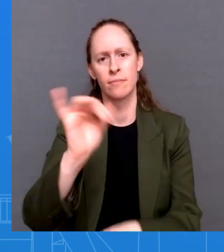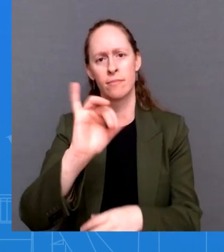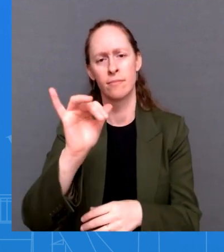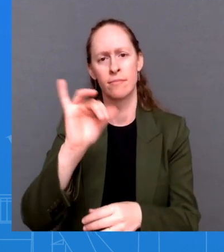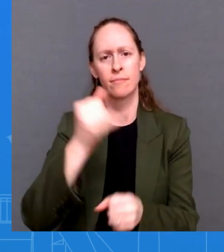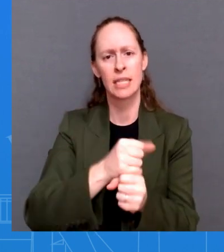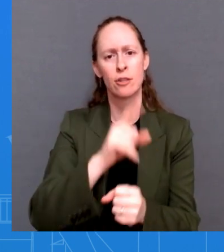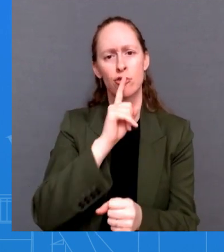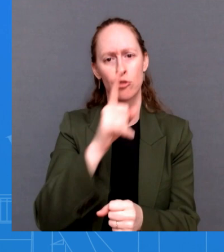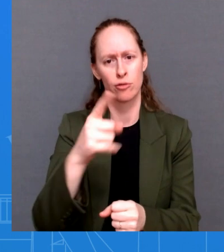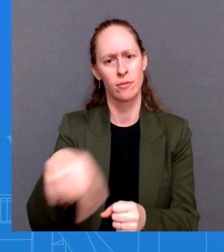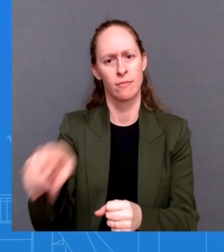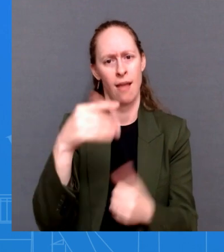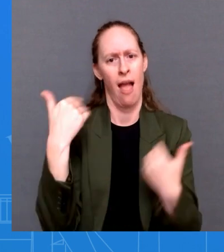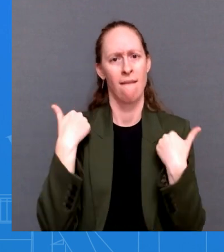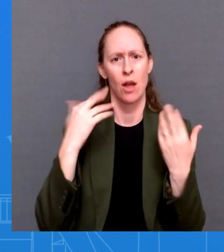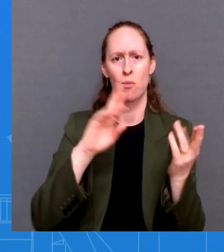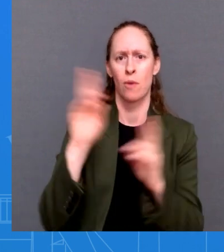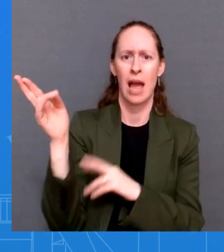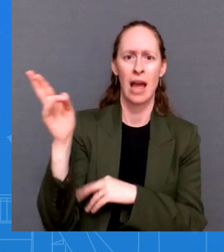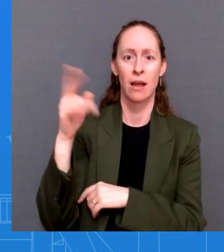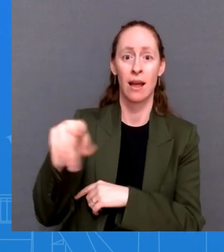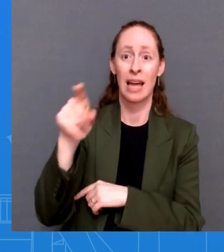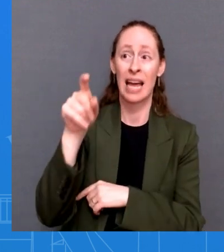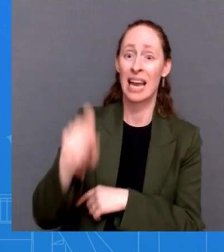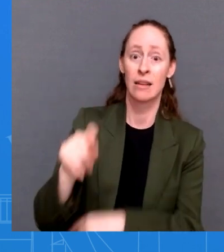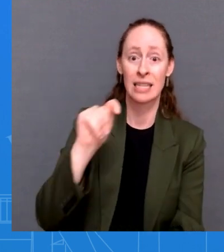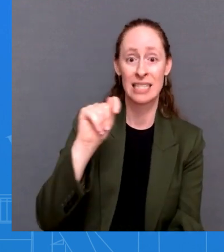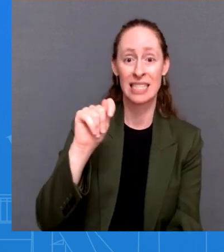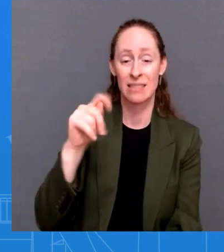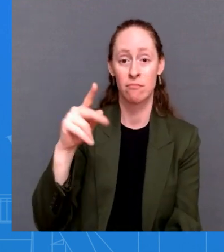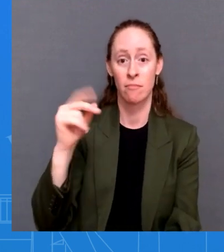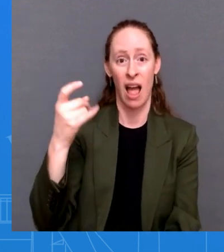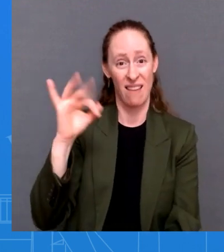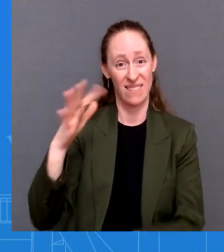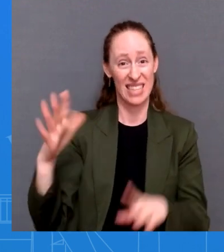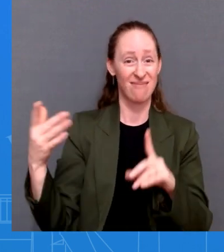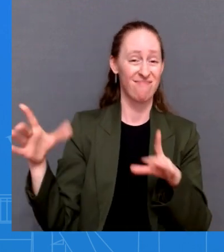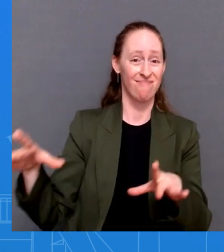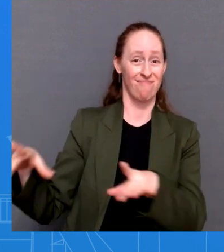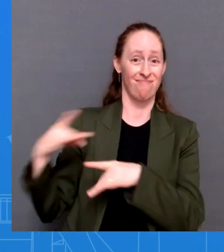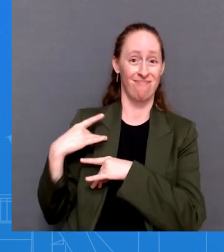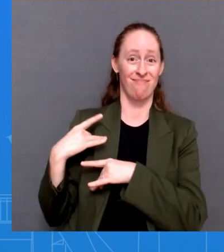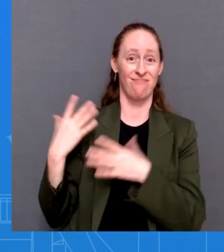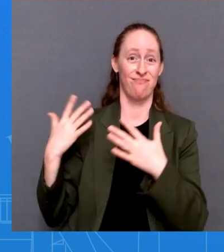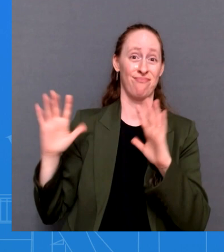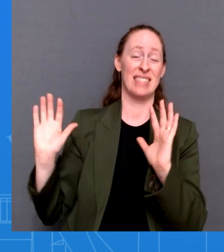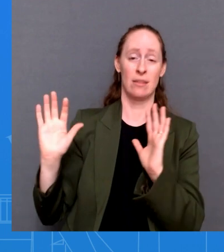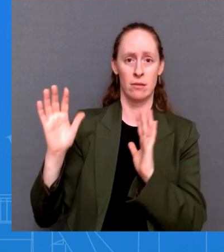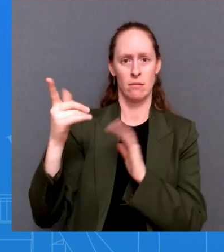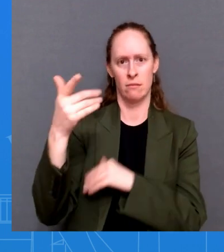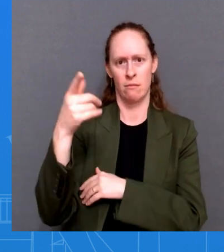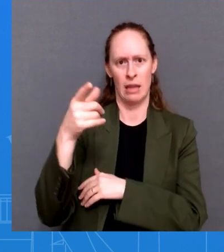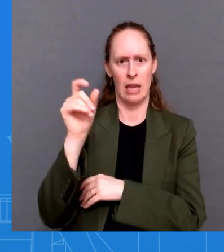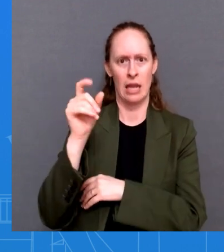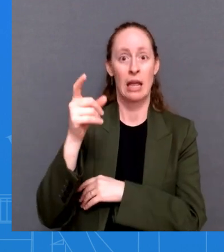That is why last week we announced that we would pre-position up to 50,000 patient courses. That's three times as many treatment courses